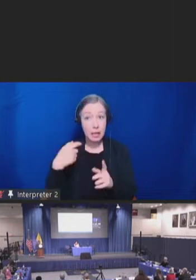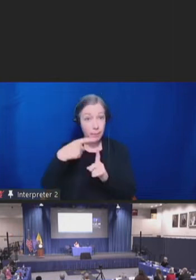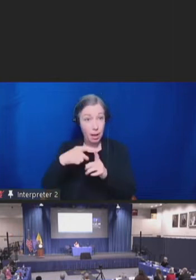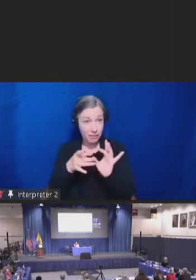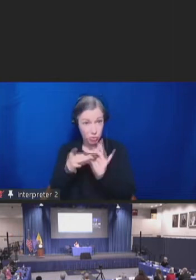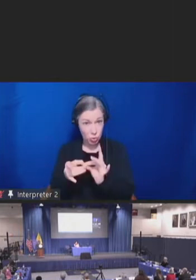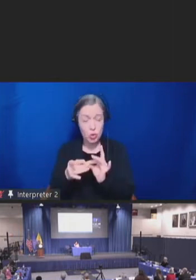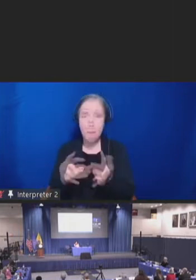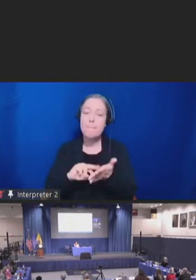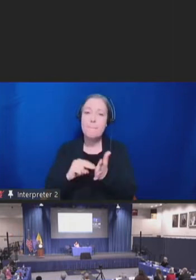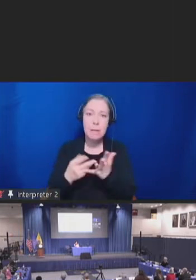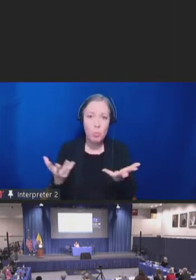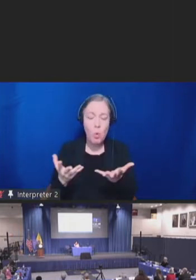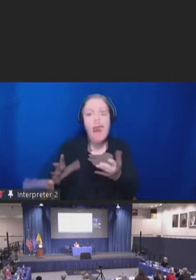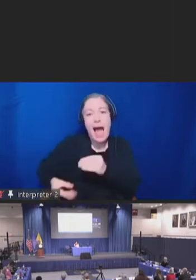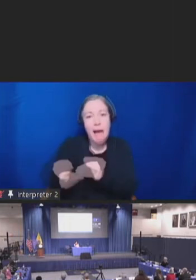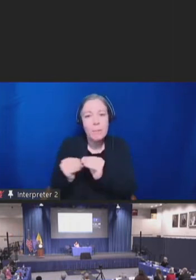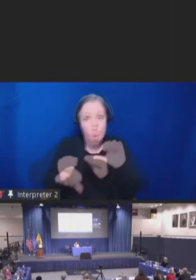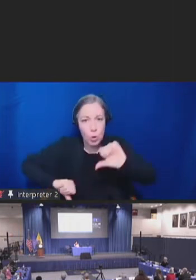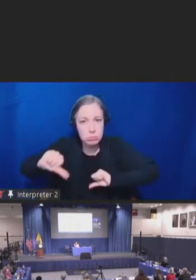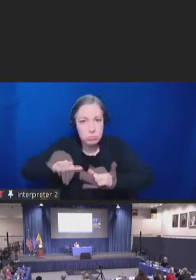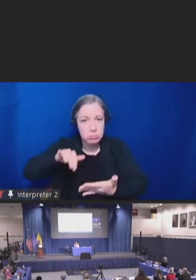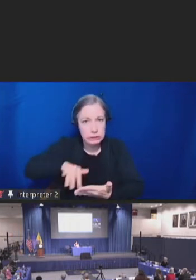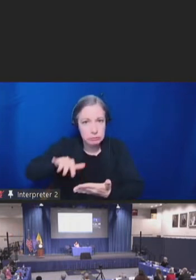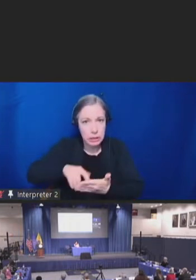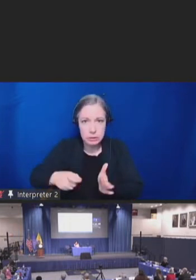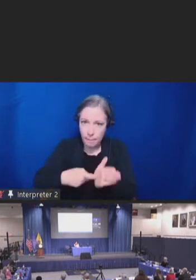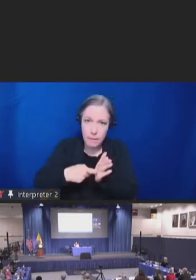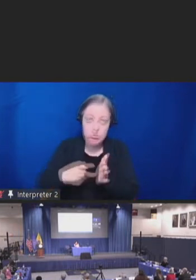initial findings. Next slide, please.